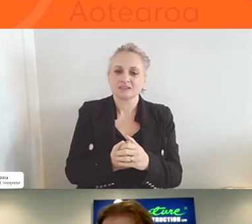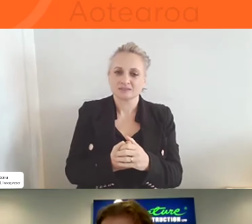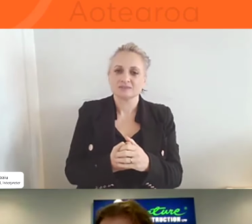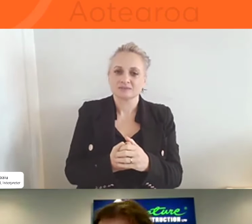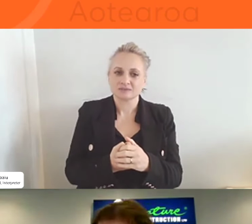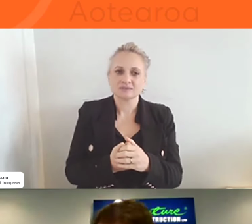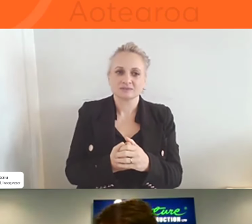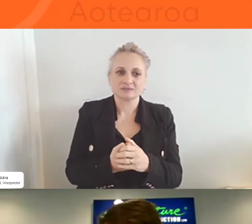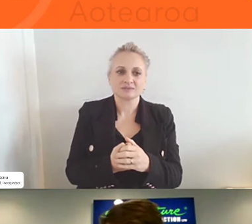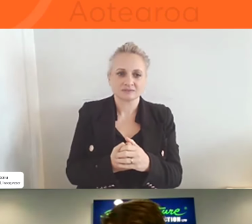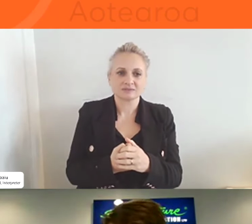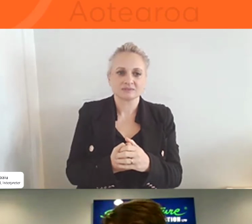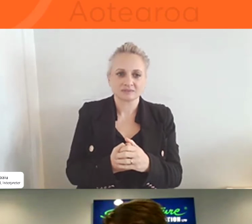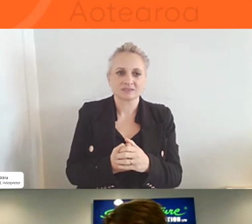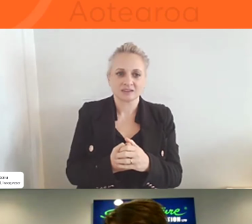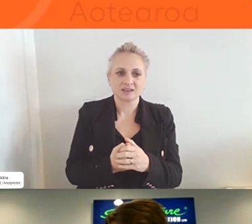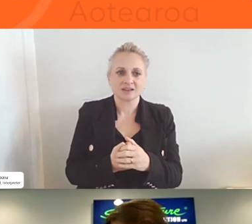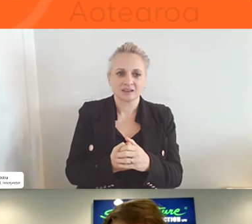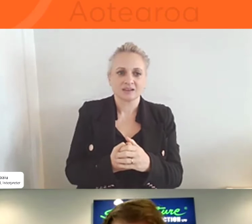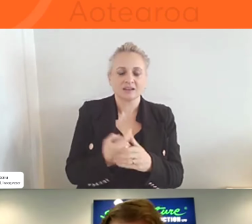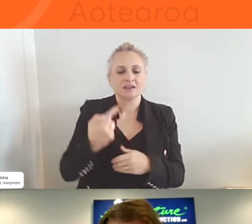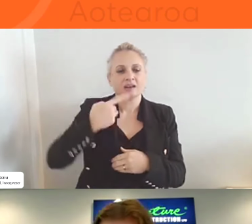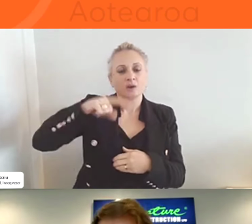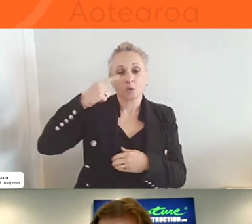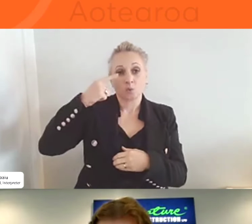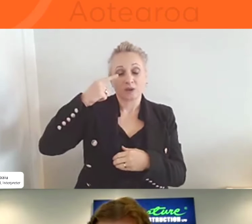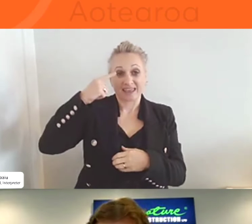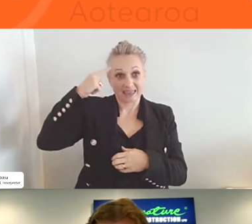homes, is that there's also homes being developed which give flexibility